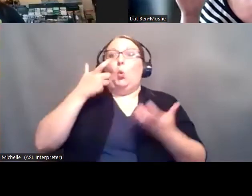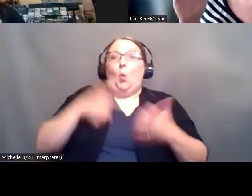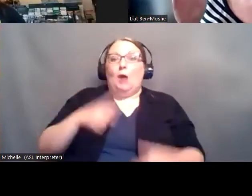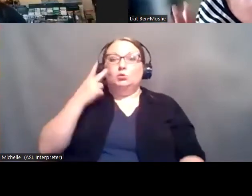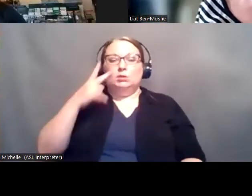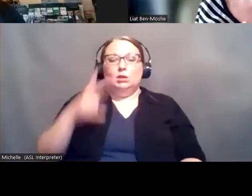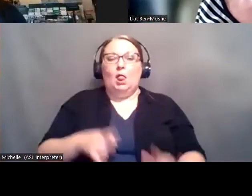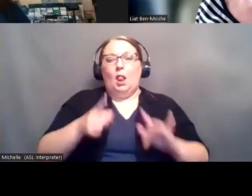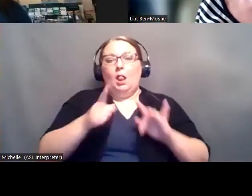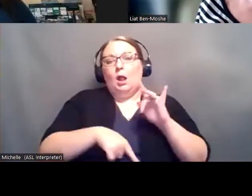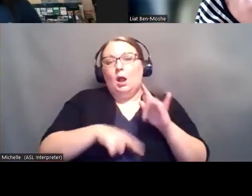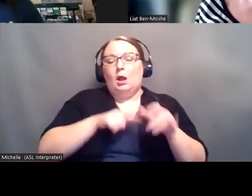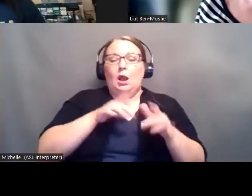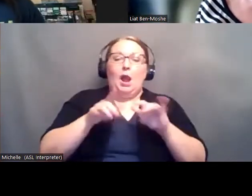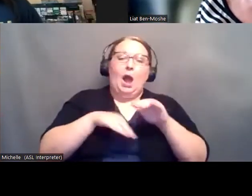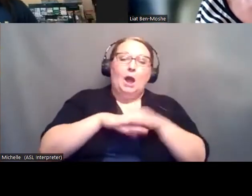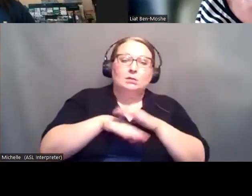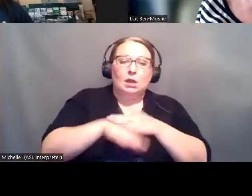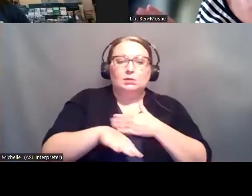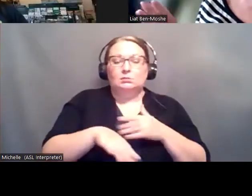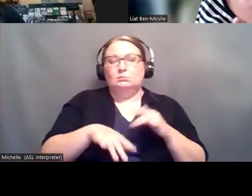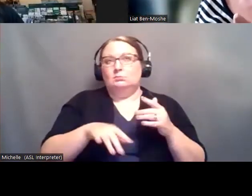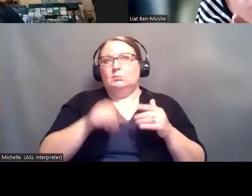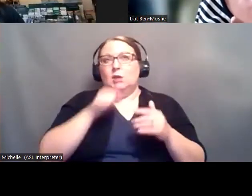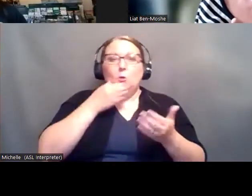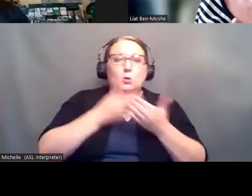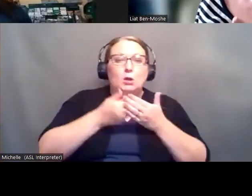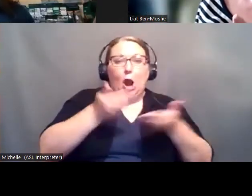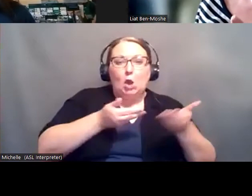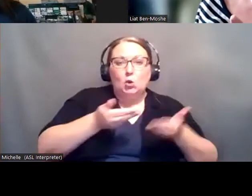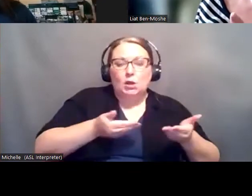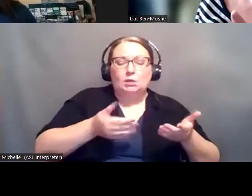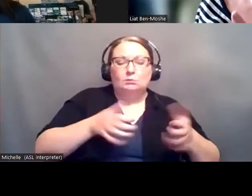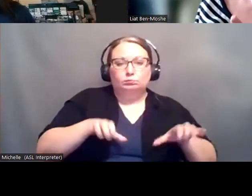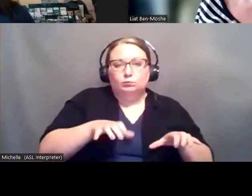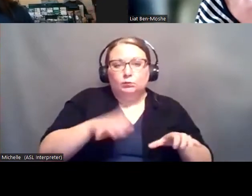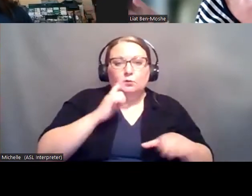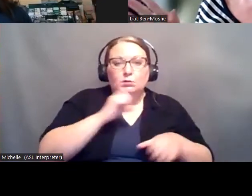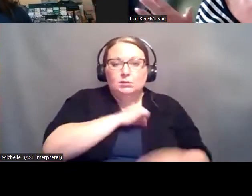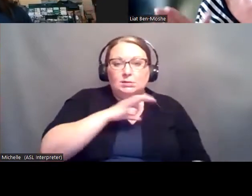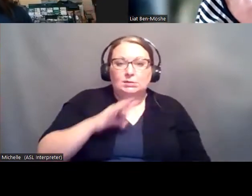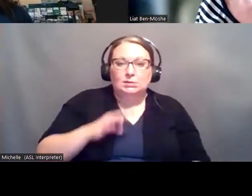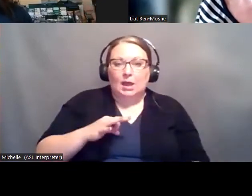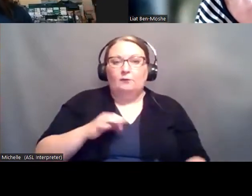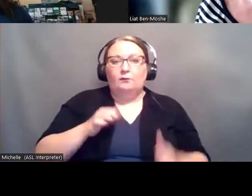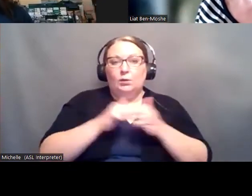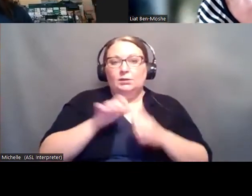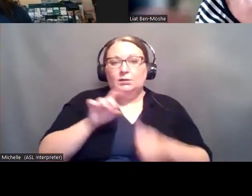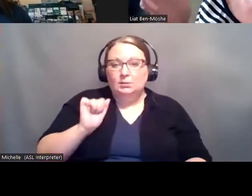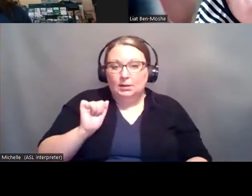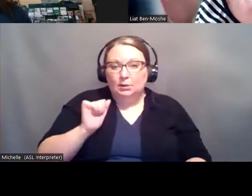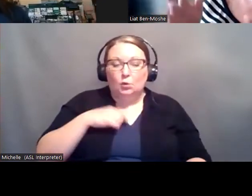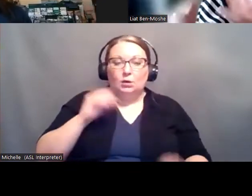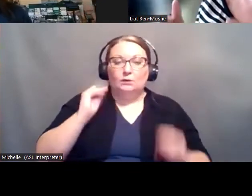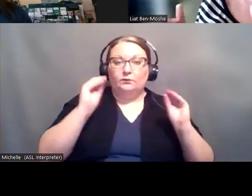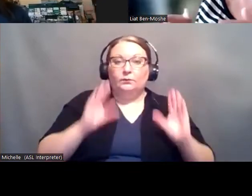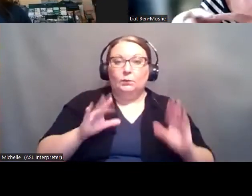lack of good hiring practices of staff who are disabled or faculty who are disabled, and so on.